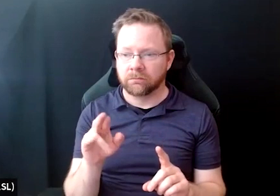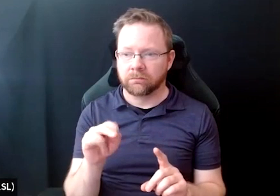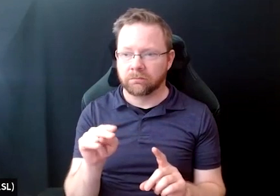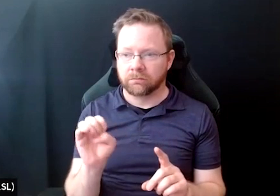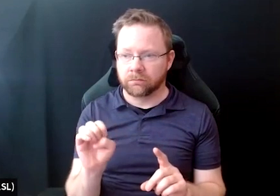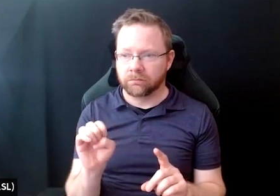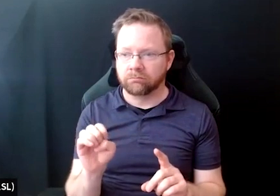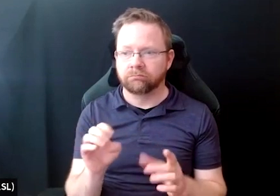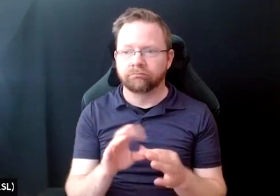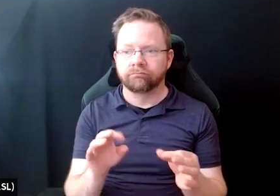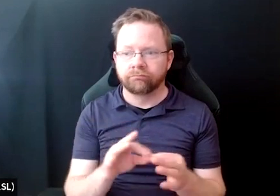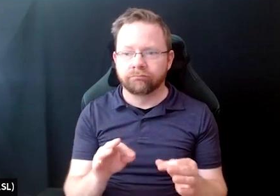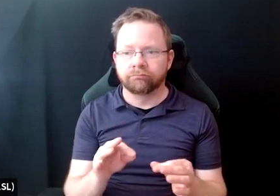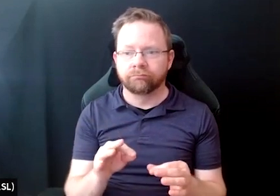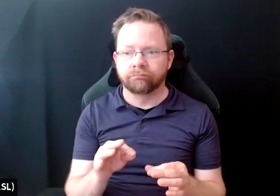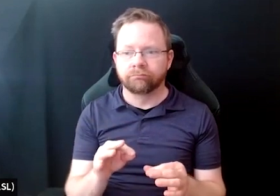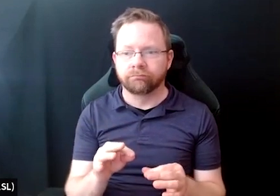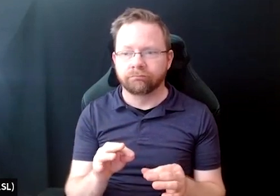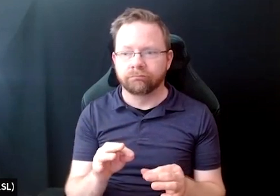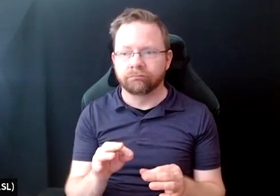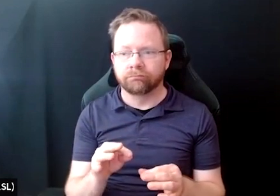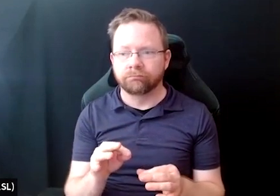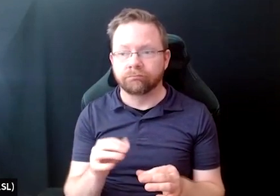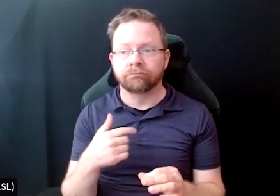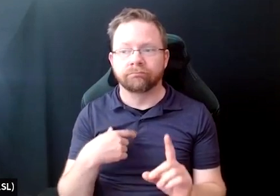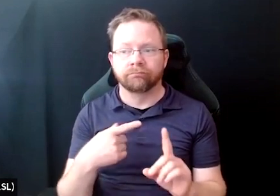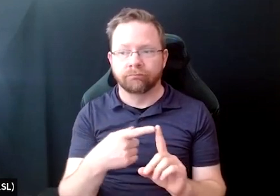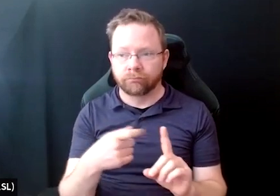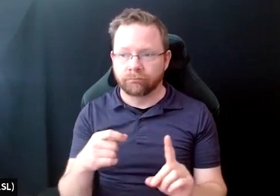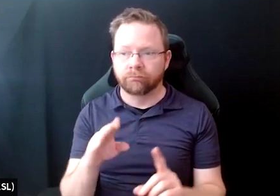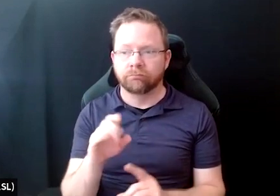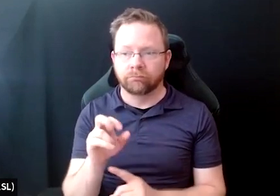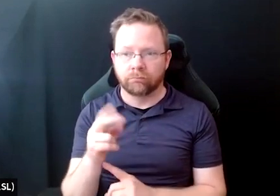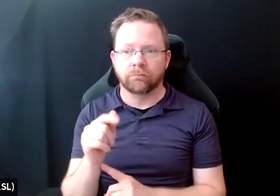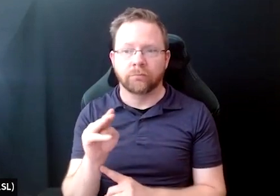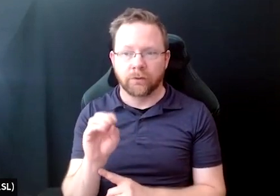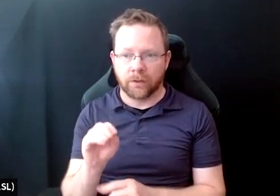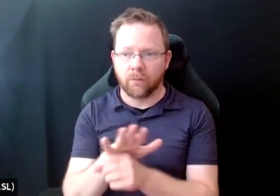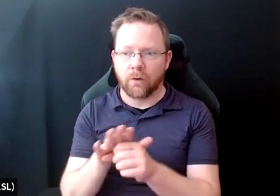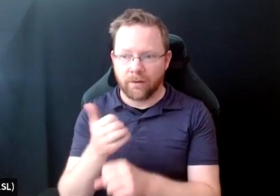saying that they are from the Bergamo area too, and work in London.